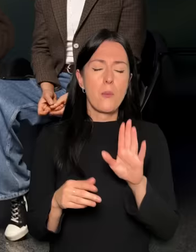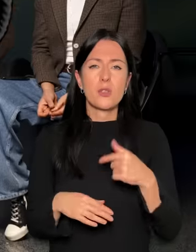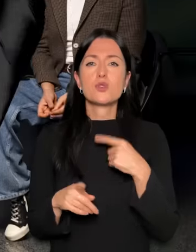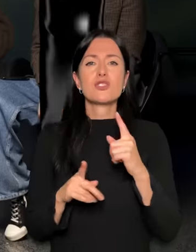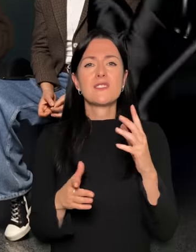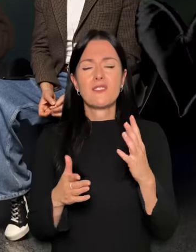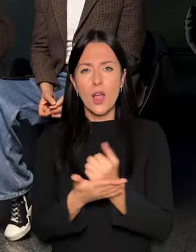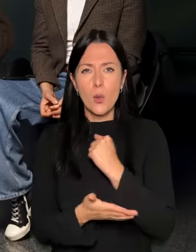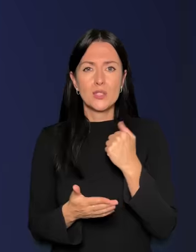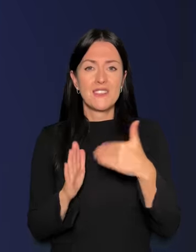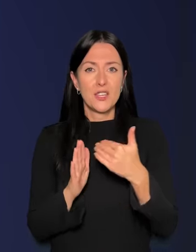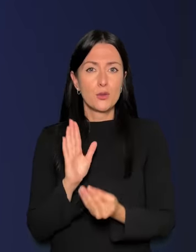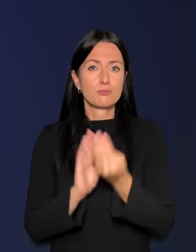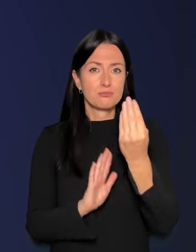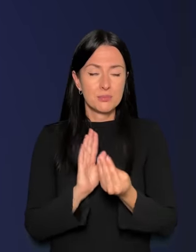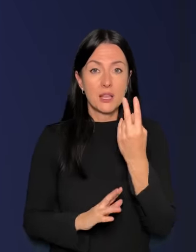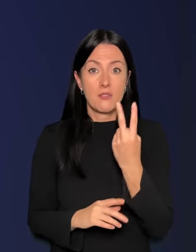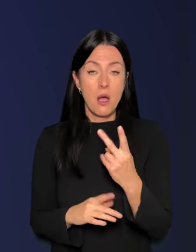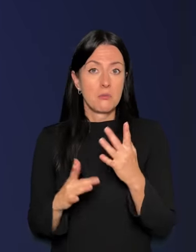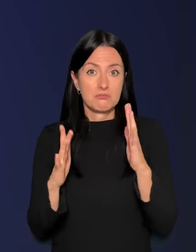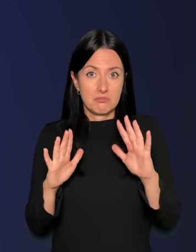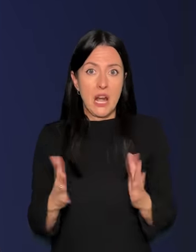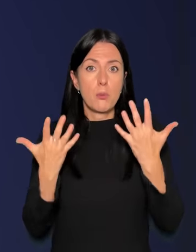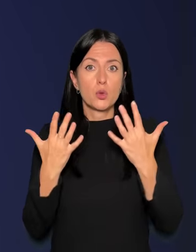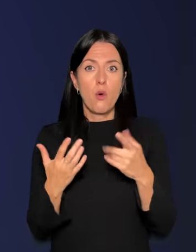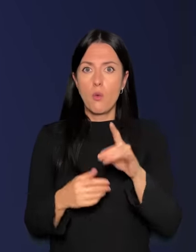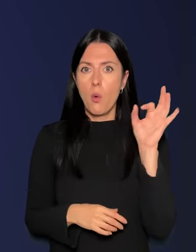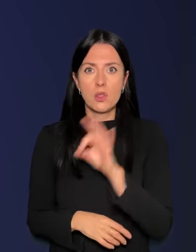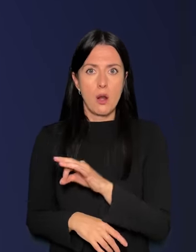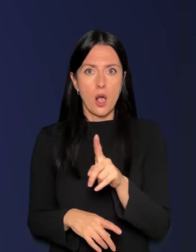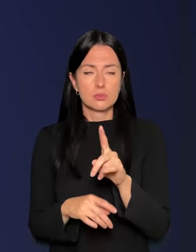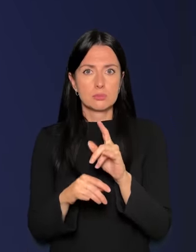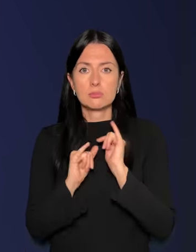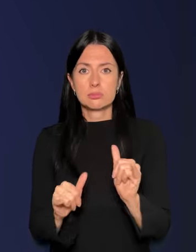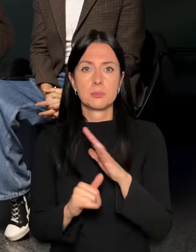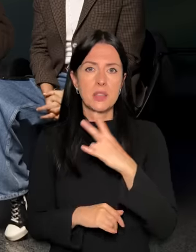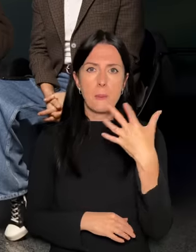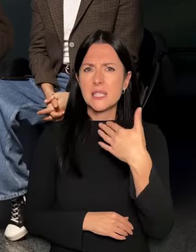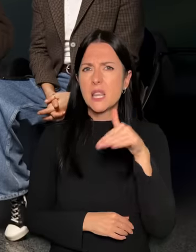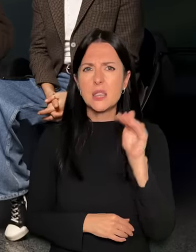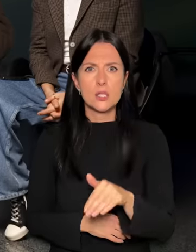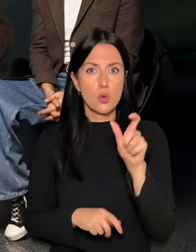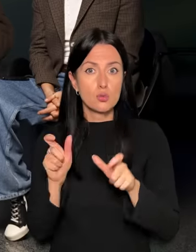Then, I managed to release the first two videos, which suddenly got 50,000 views.